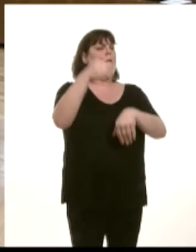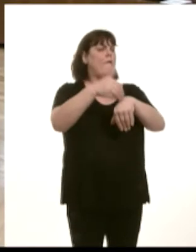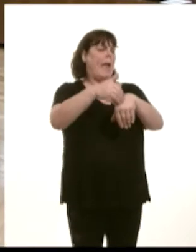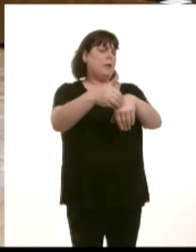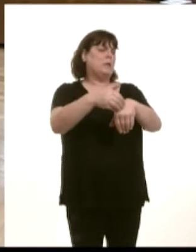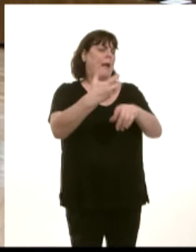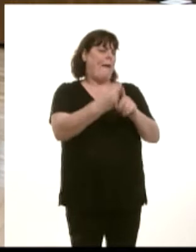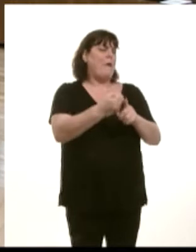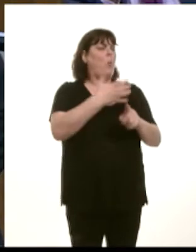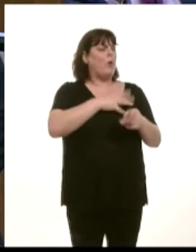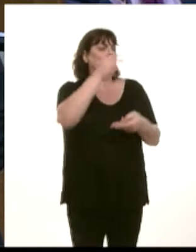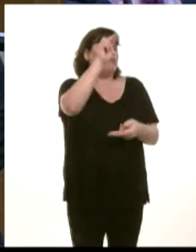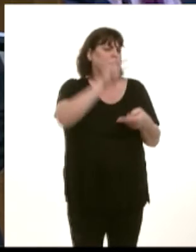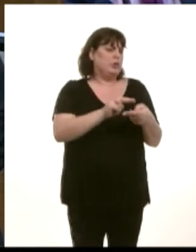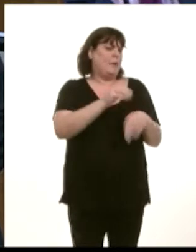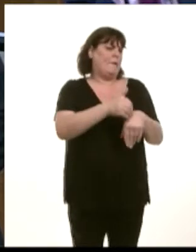there is no impact, and that those payments are made on time.